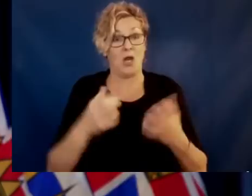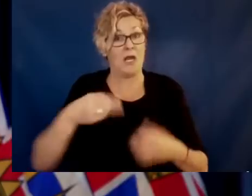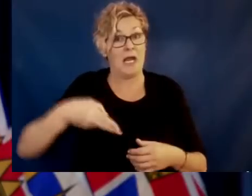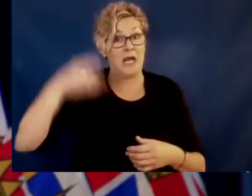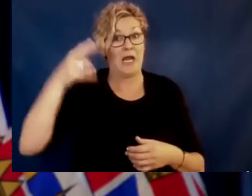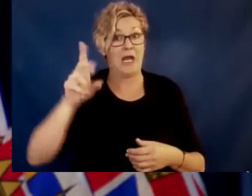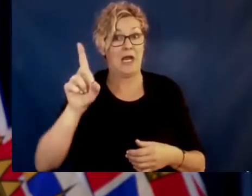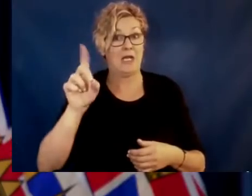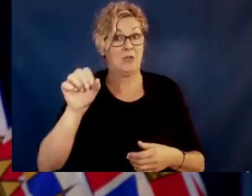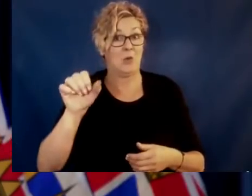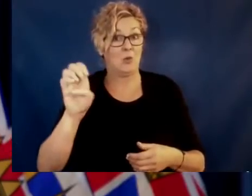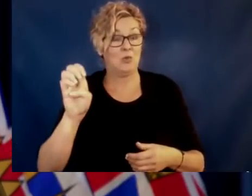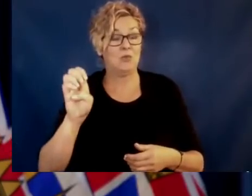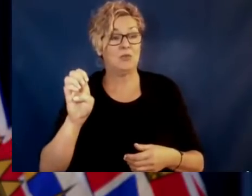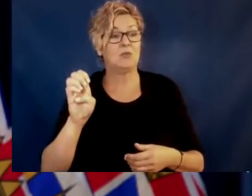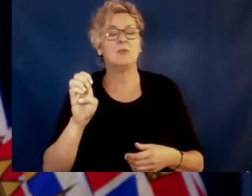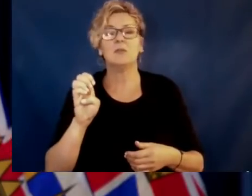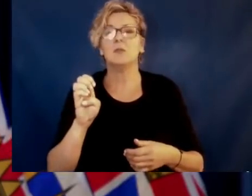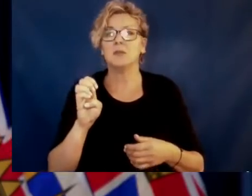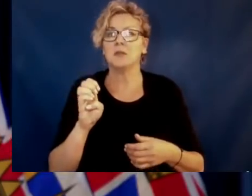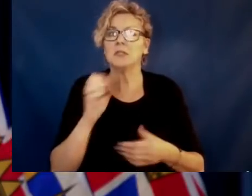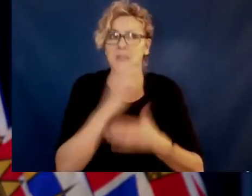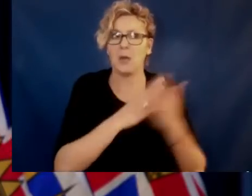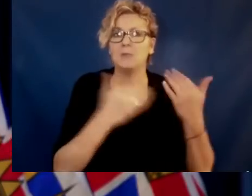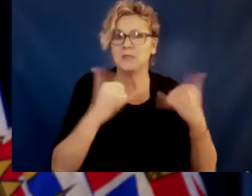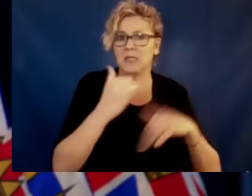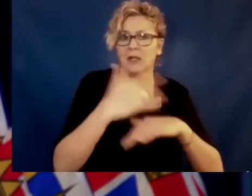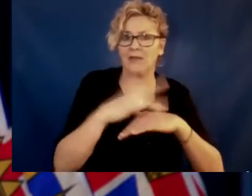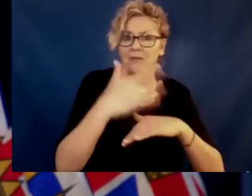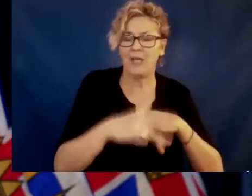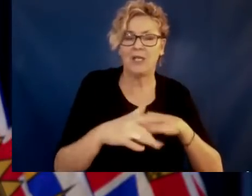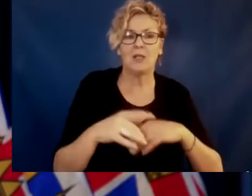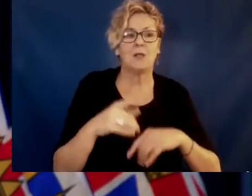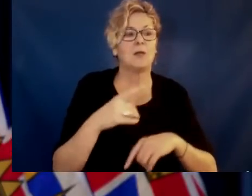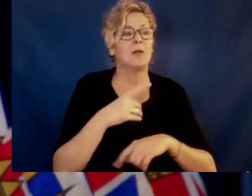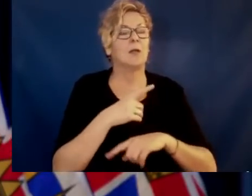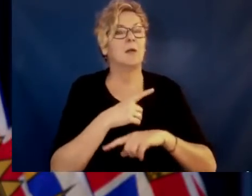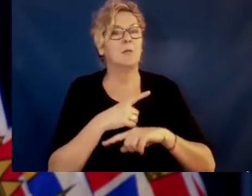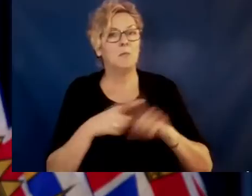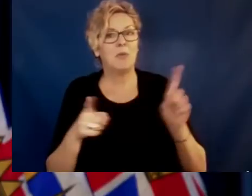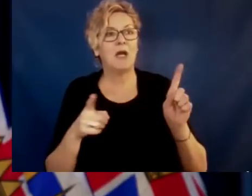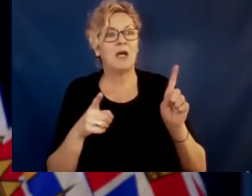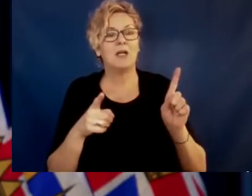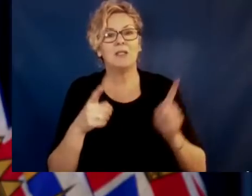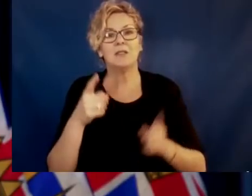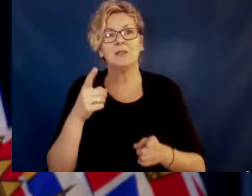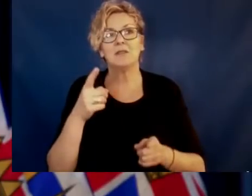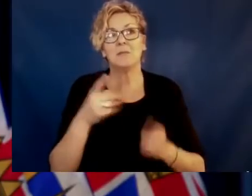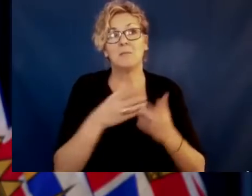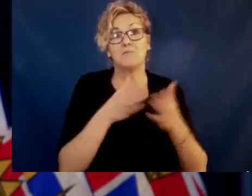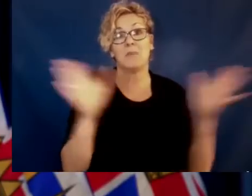More vaccine is coming in by the day day. And we have the next few weeks to get